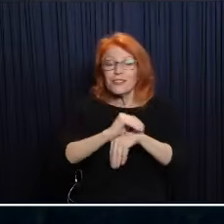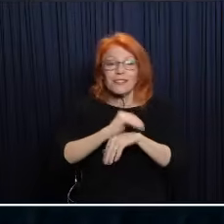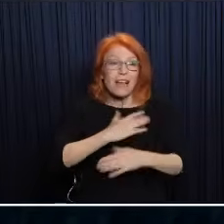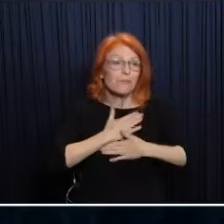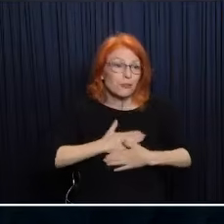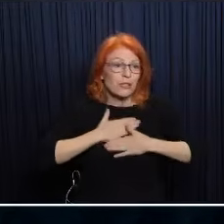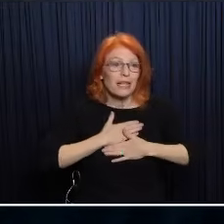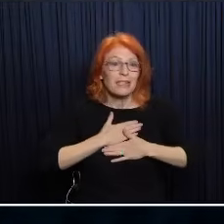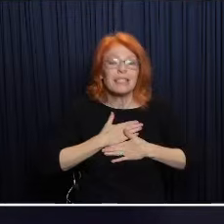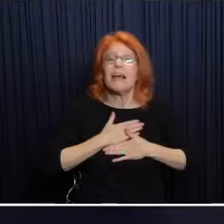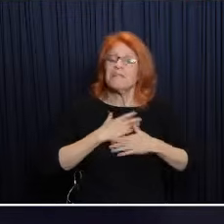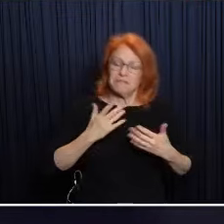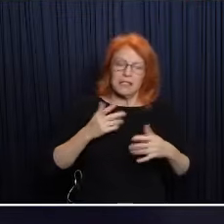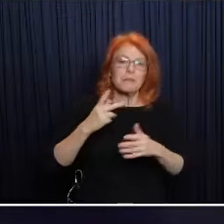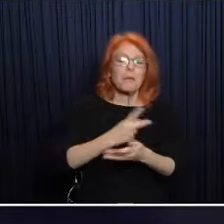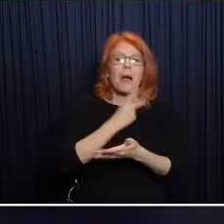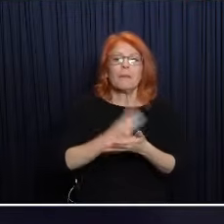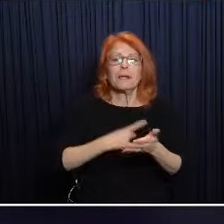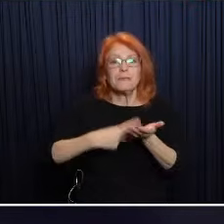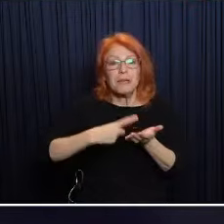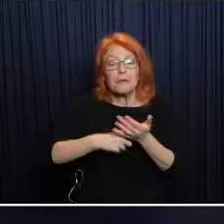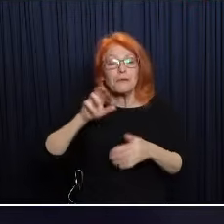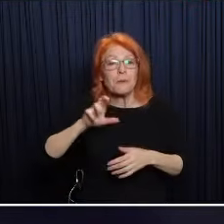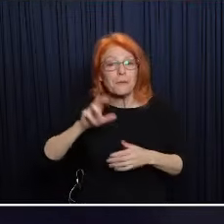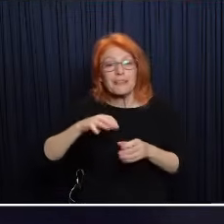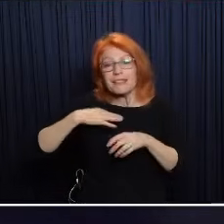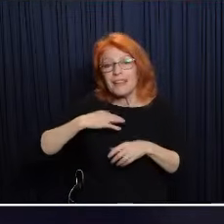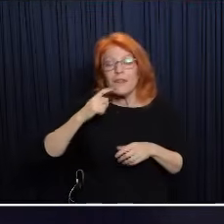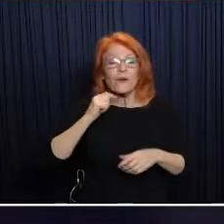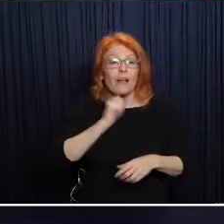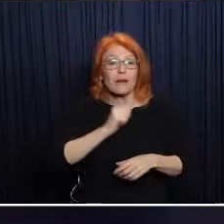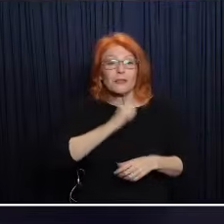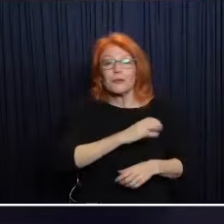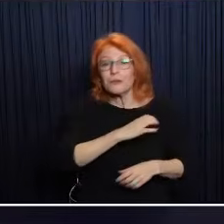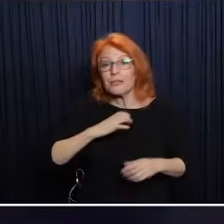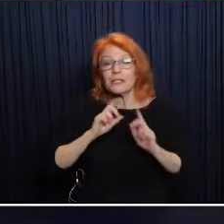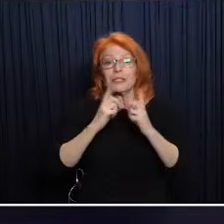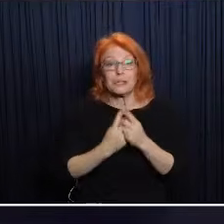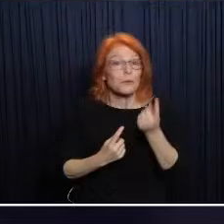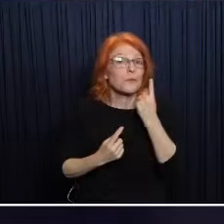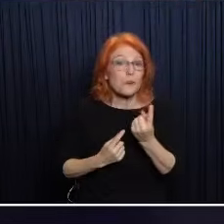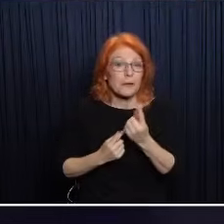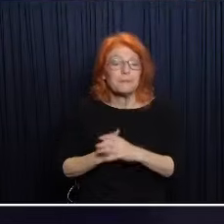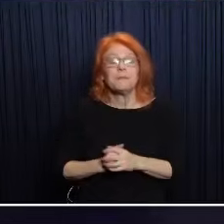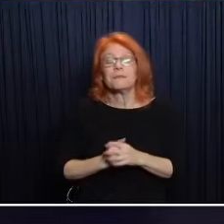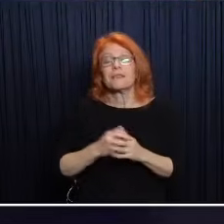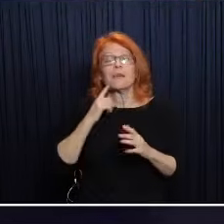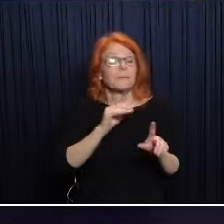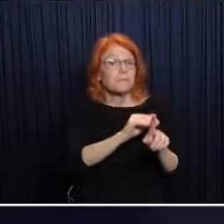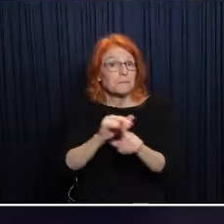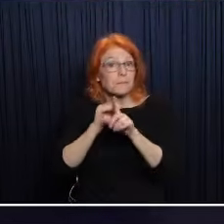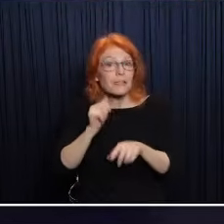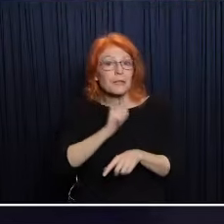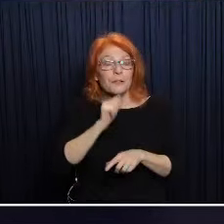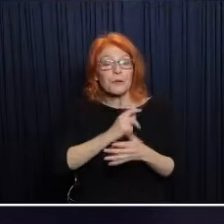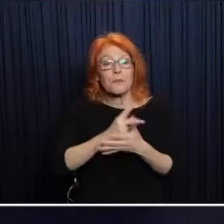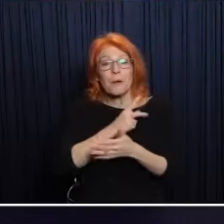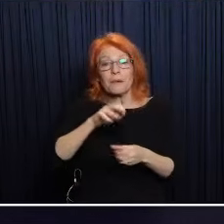TRUMP ENS DORISMENT. THIS WRAPS THIS PRIMARY